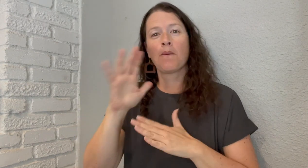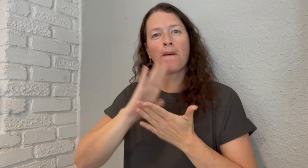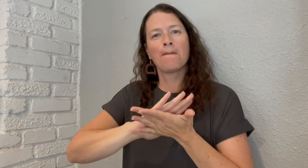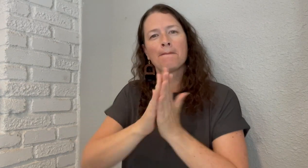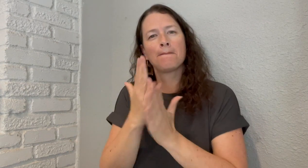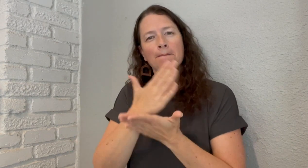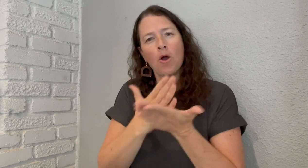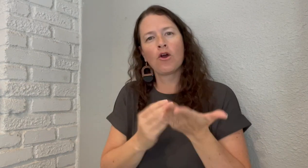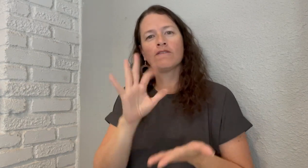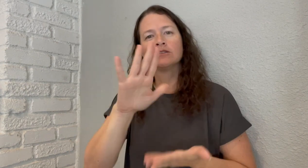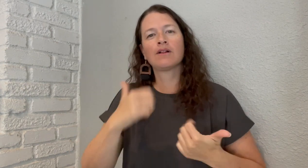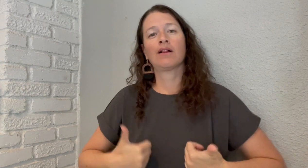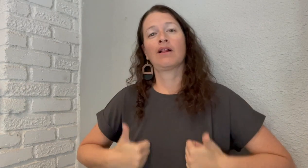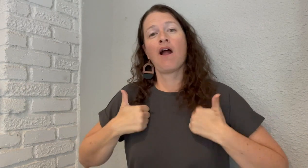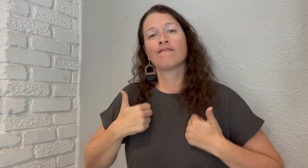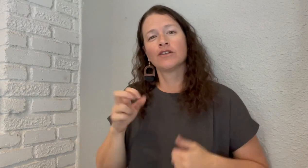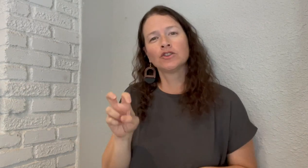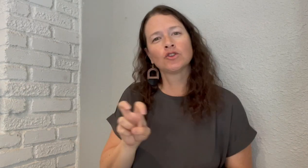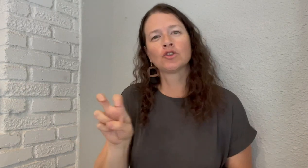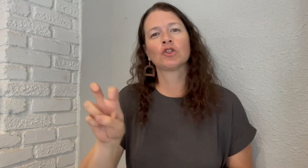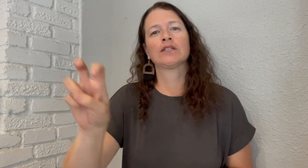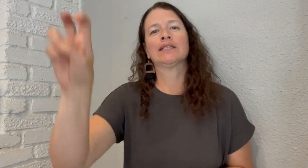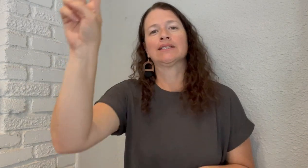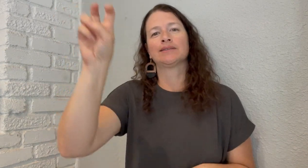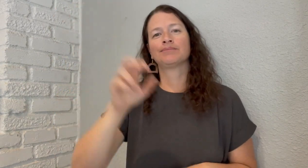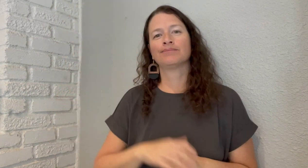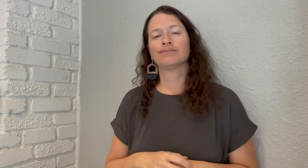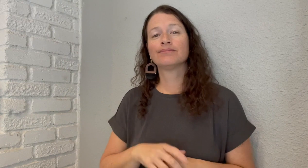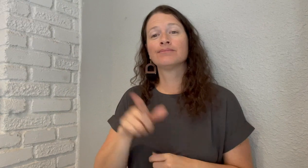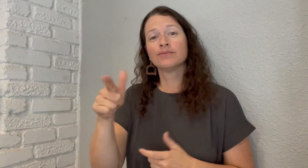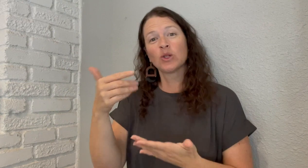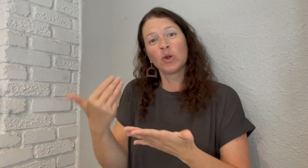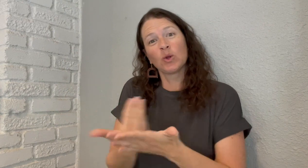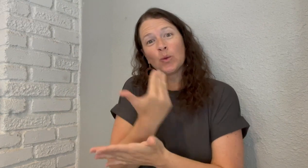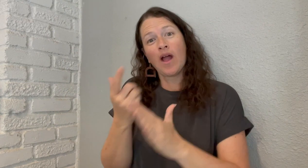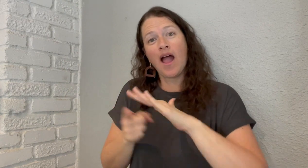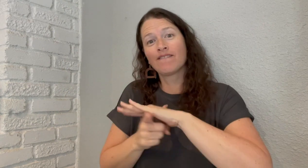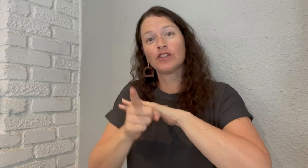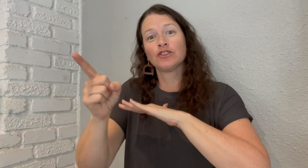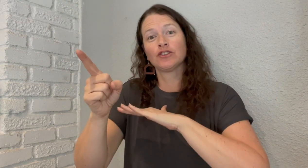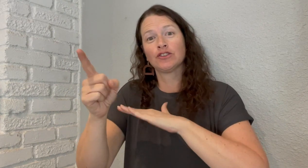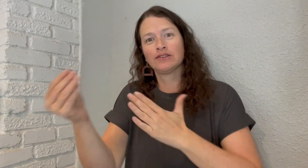that's a new adventure and that will be part of your life's journey.